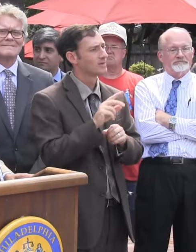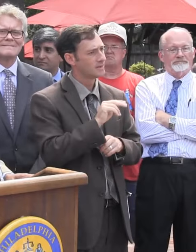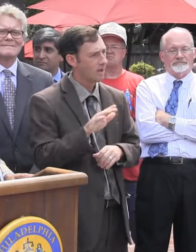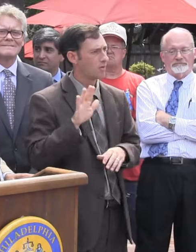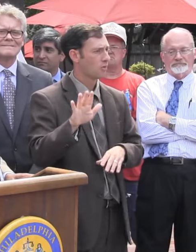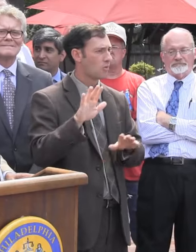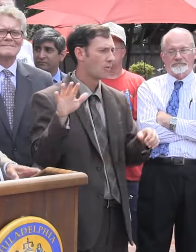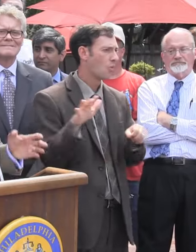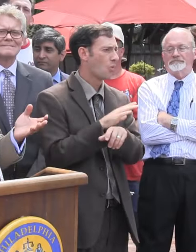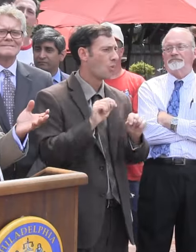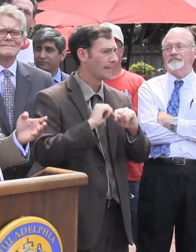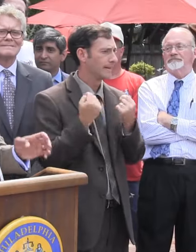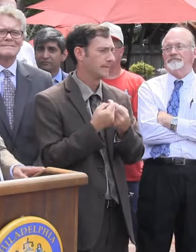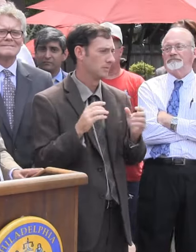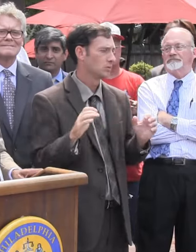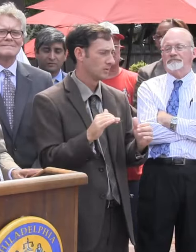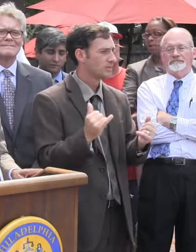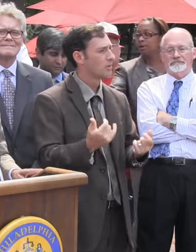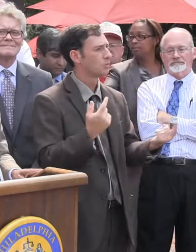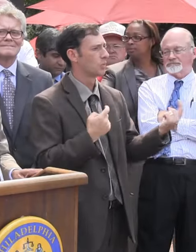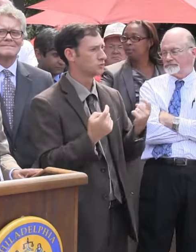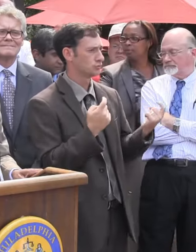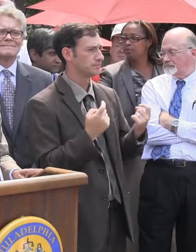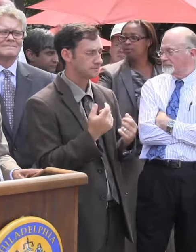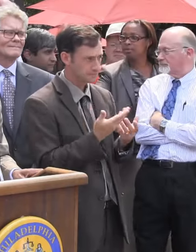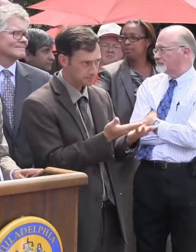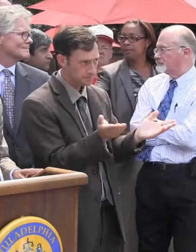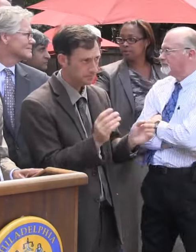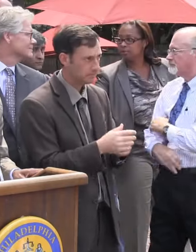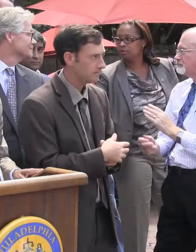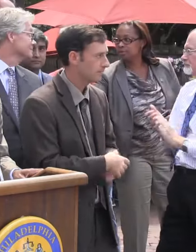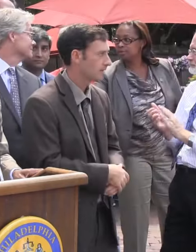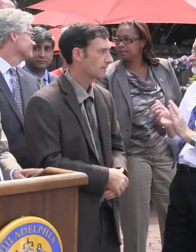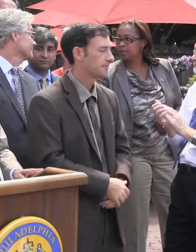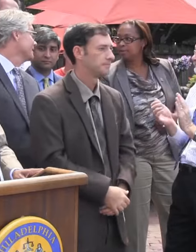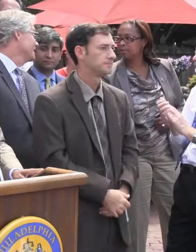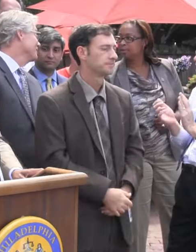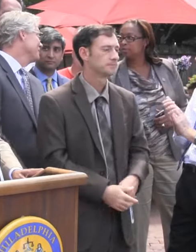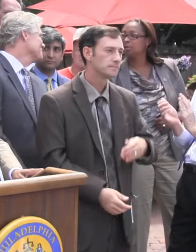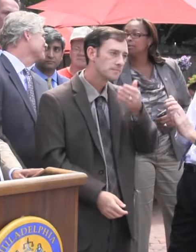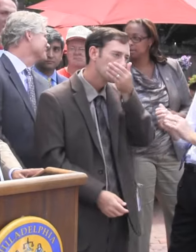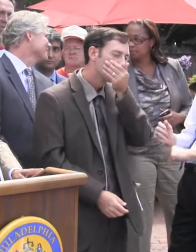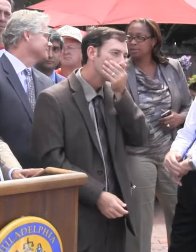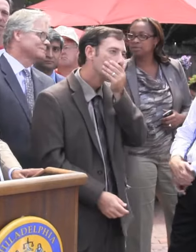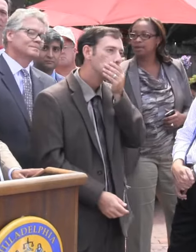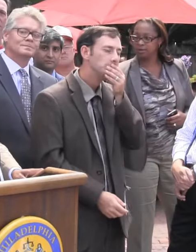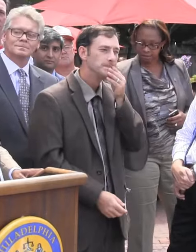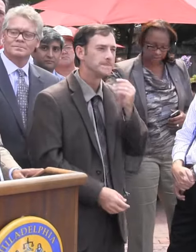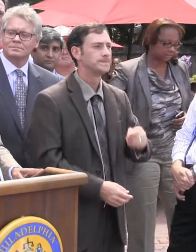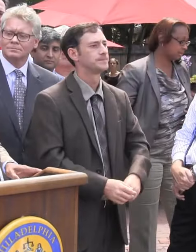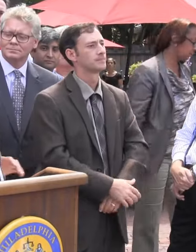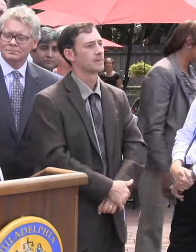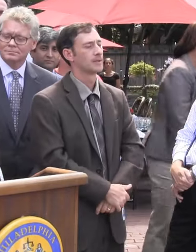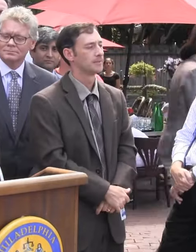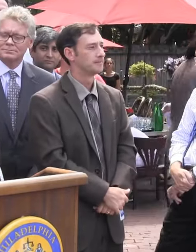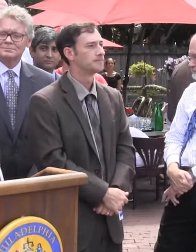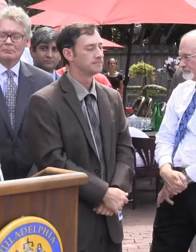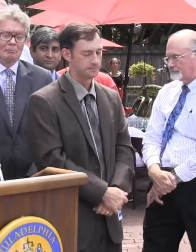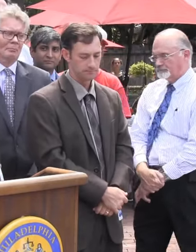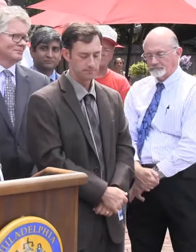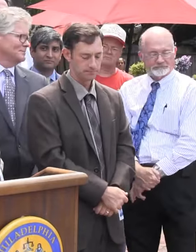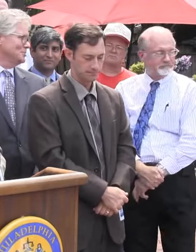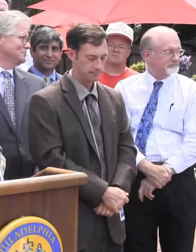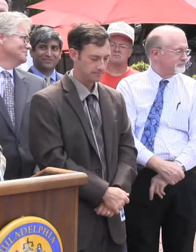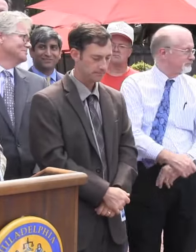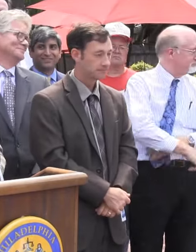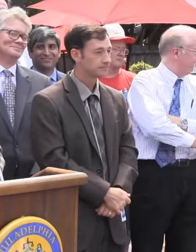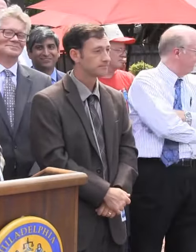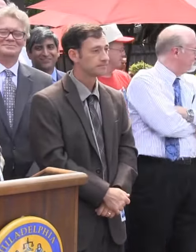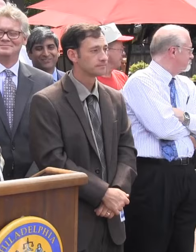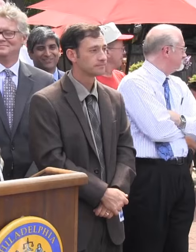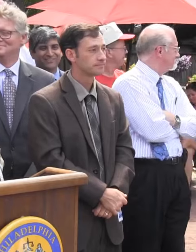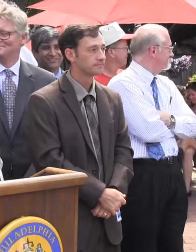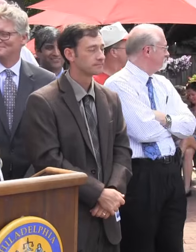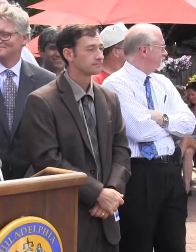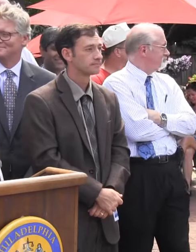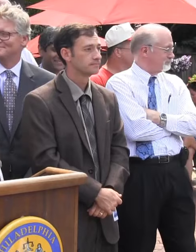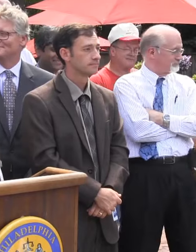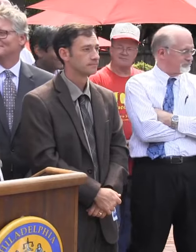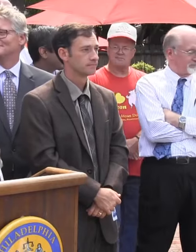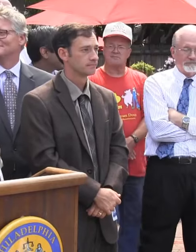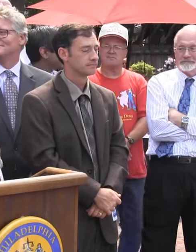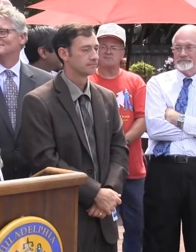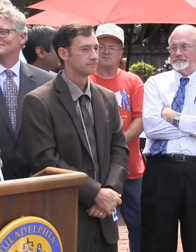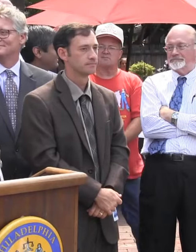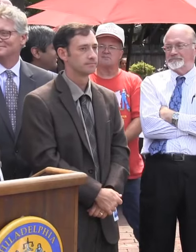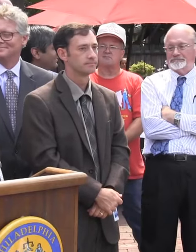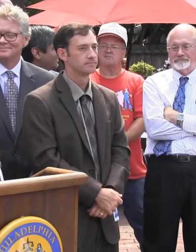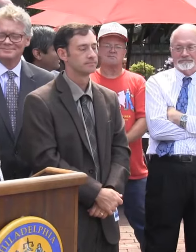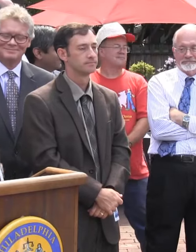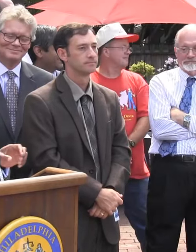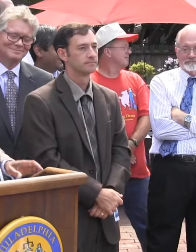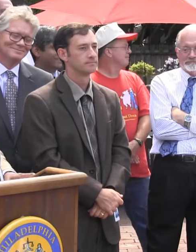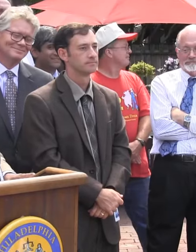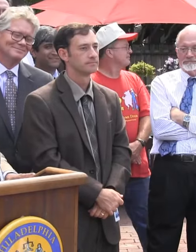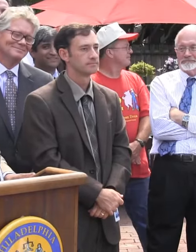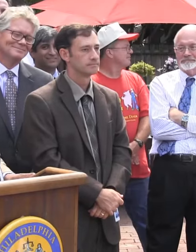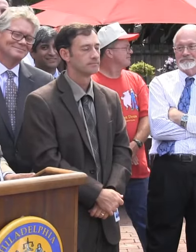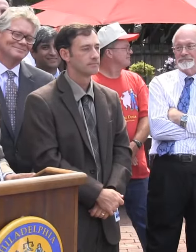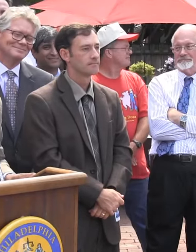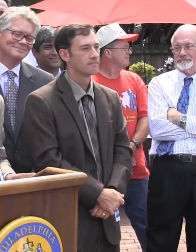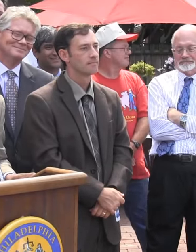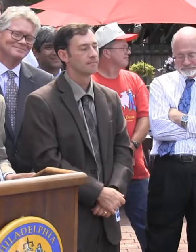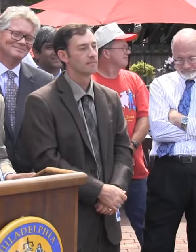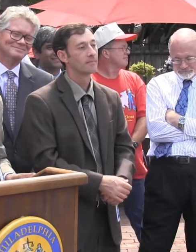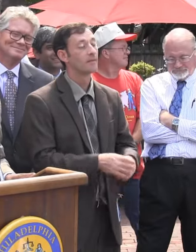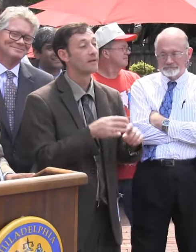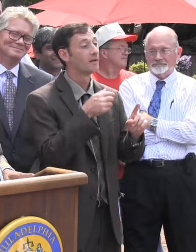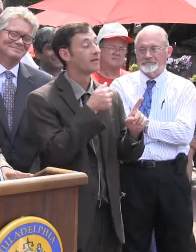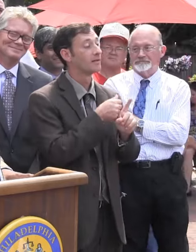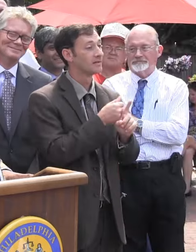team are doing. Questions? Ohh...ok. He's not just here because he has a great handshake